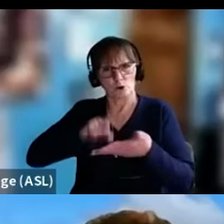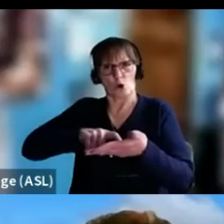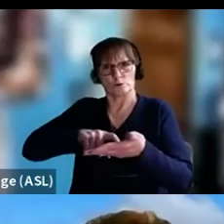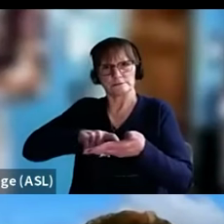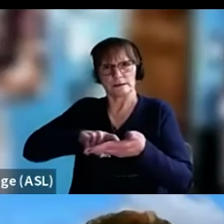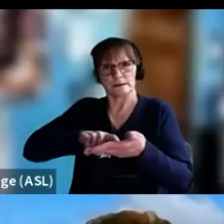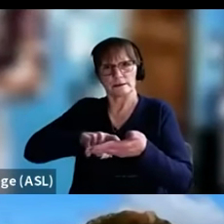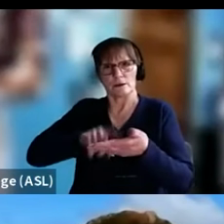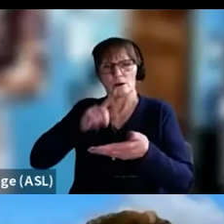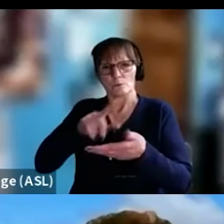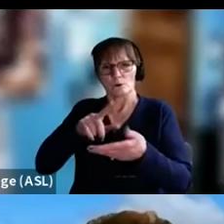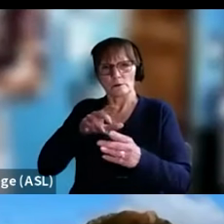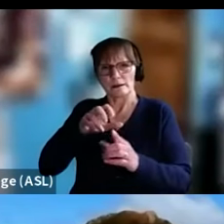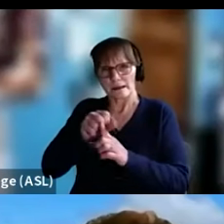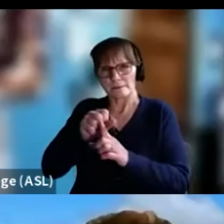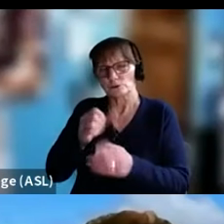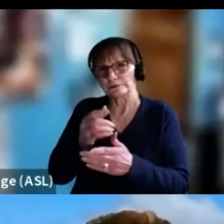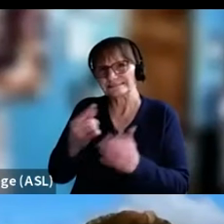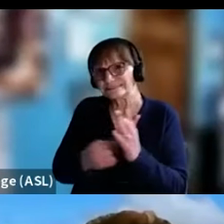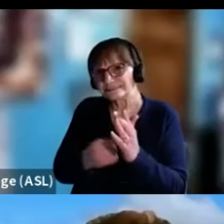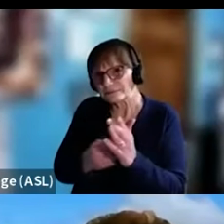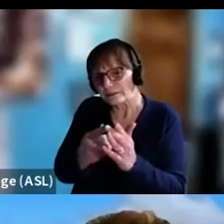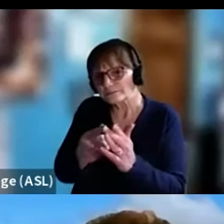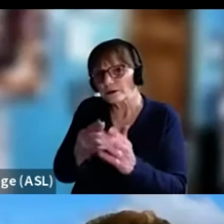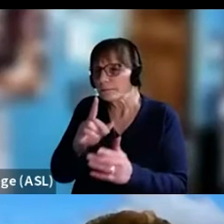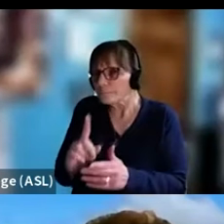We're able to capture it in some ways, but, you know, a lot of this is just